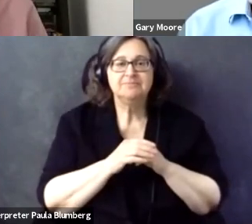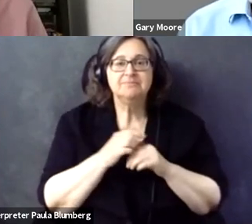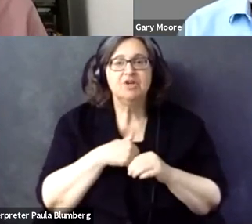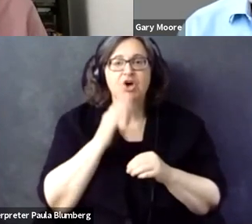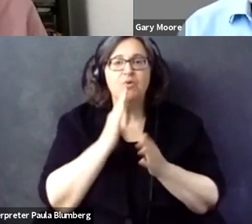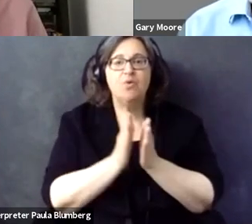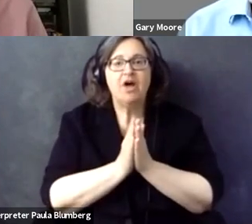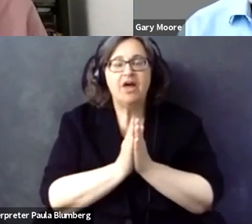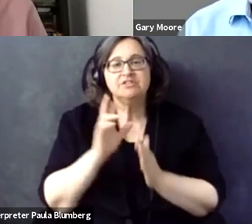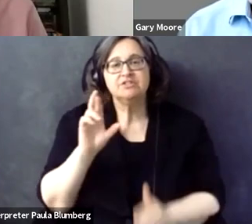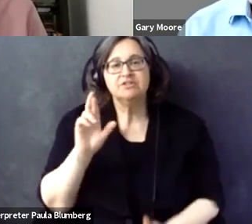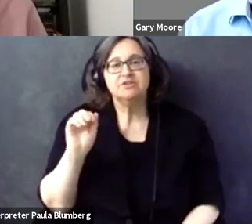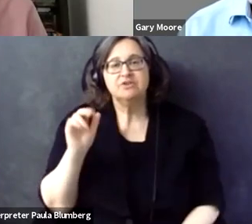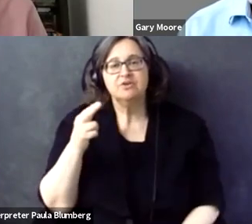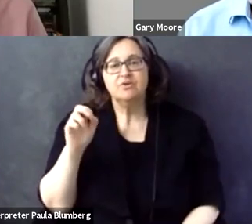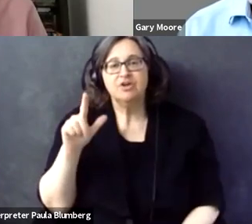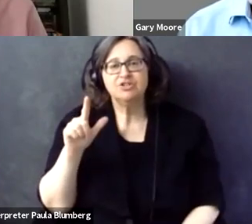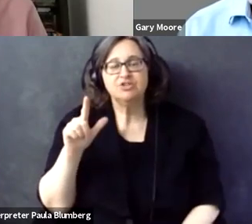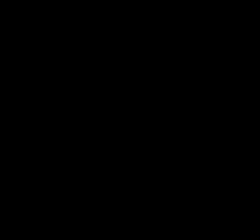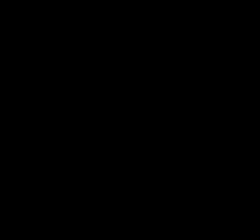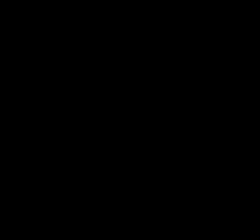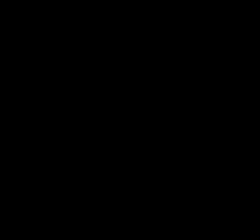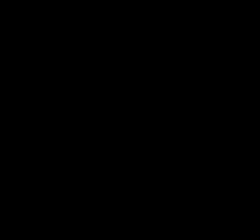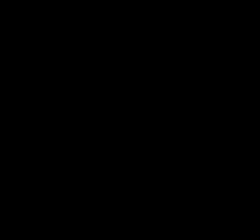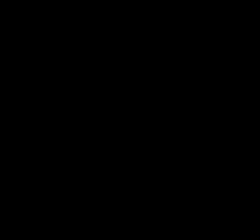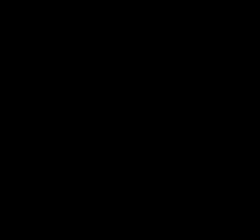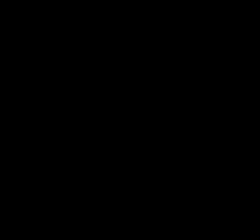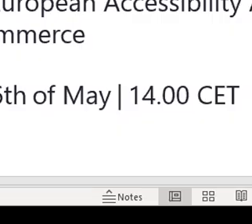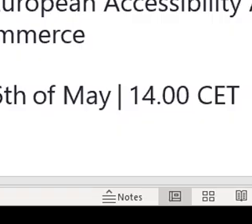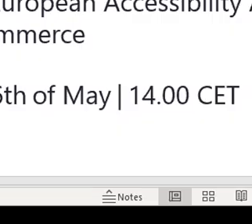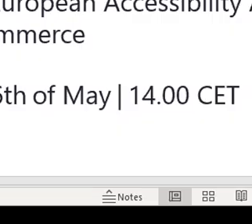But I am happy to answer them after the webinar. And I will